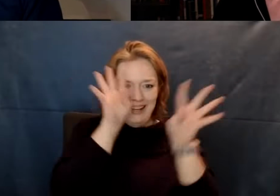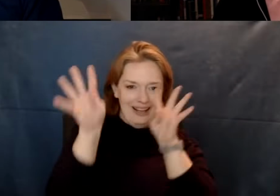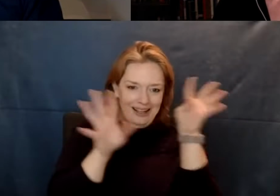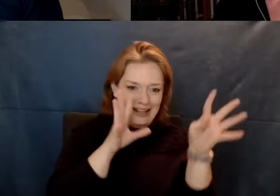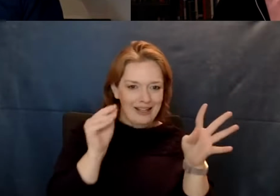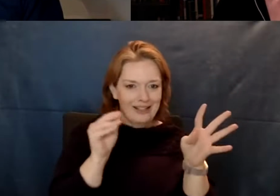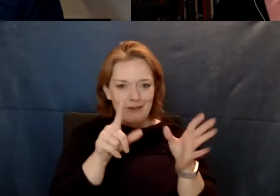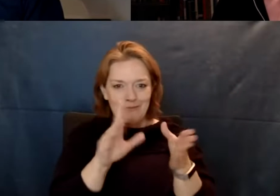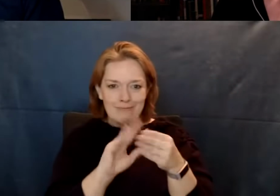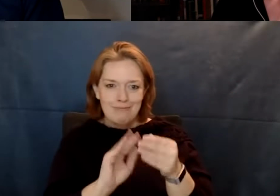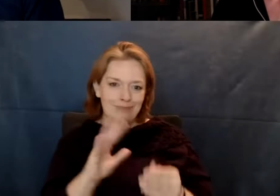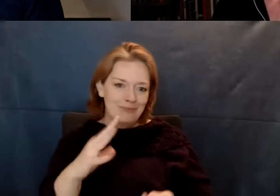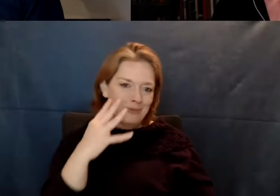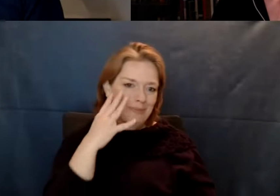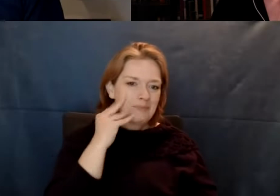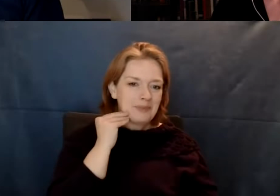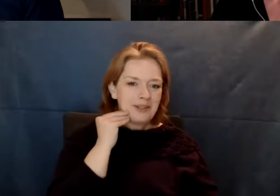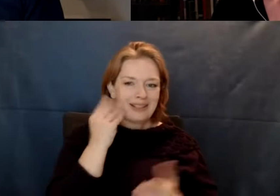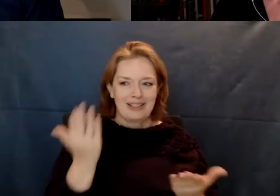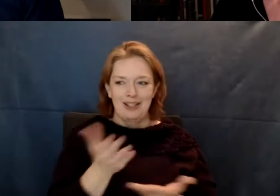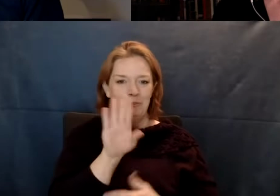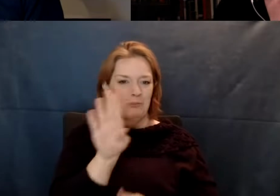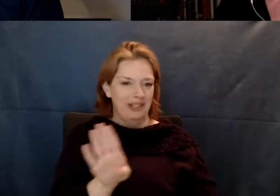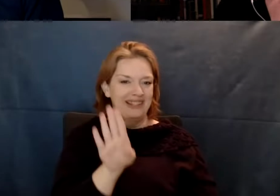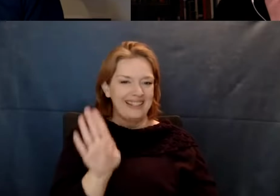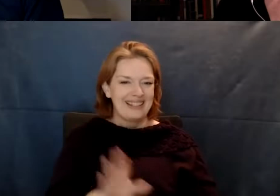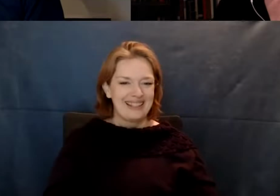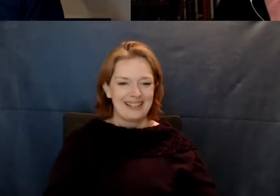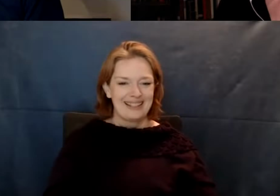experience in Boise.